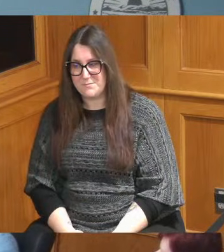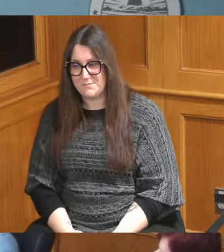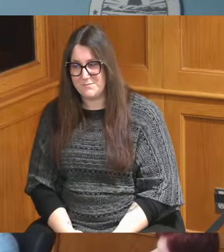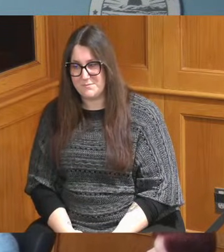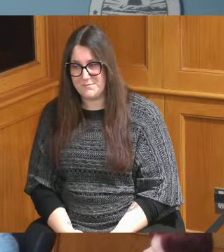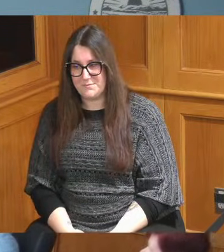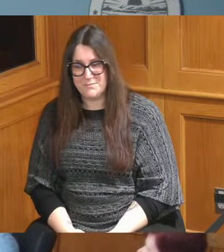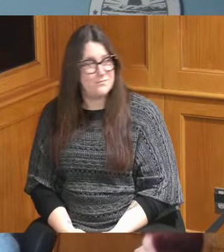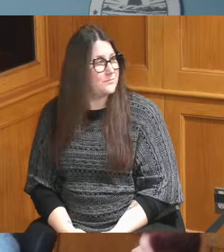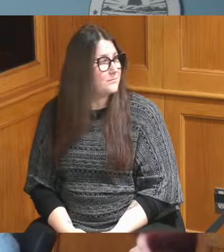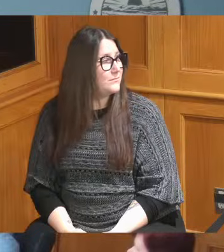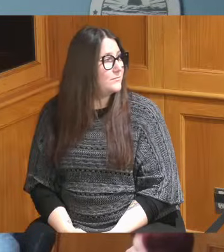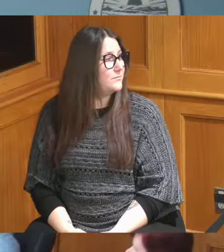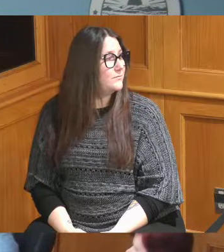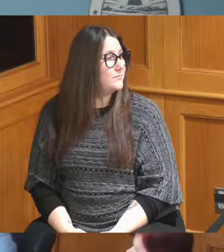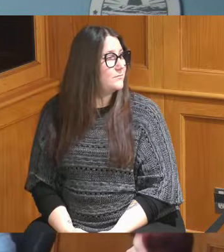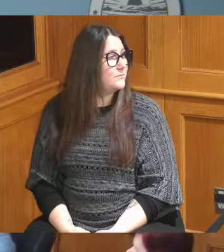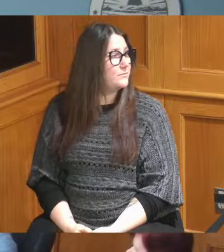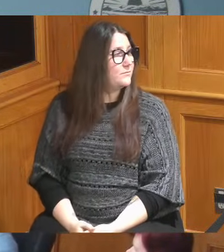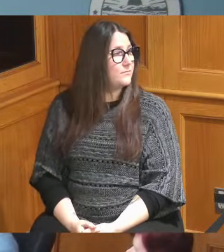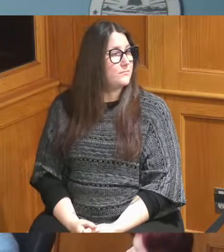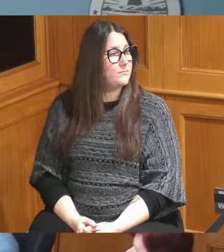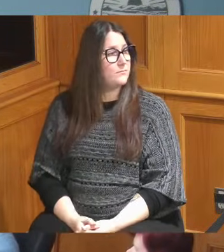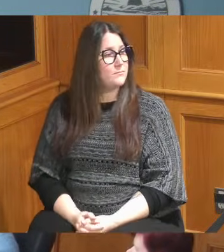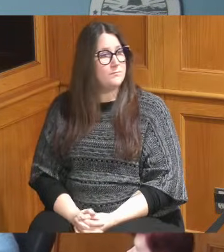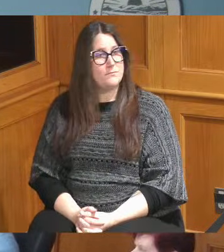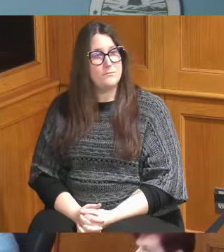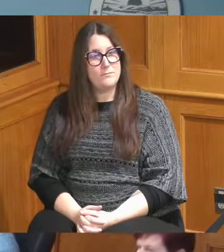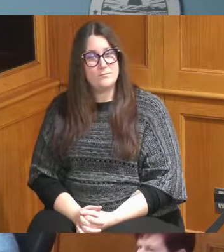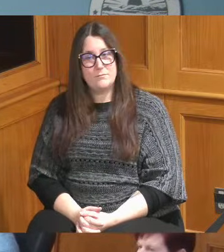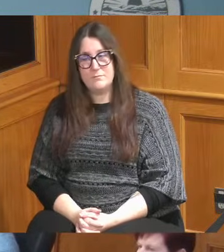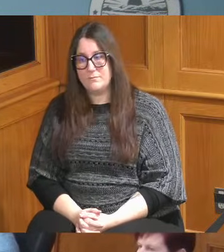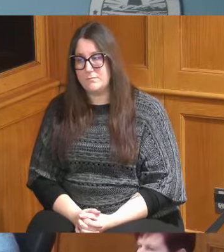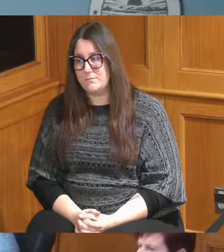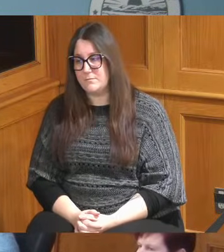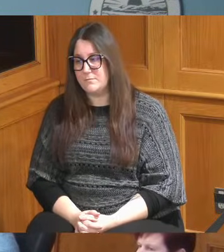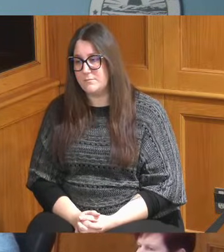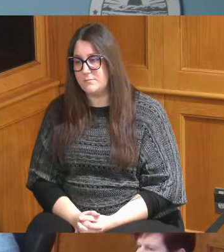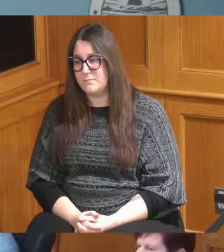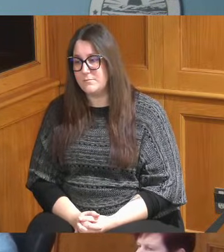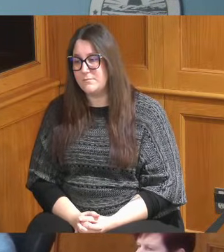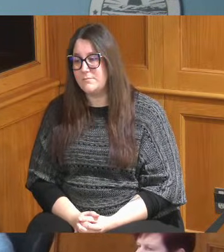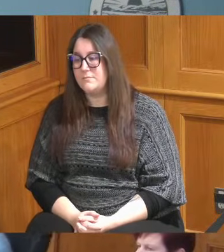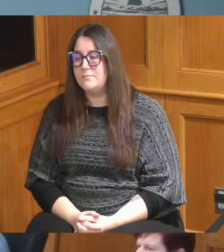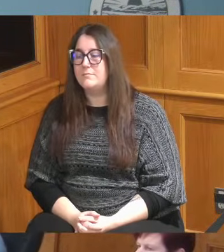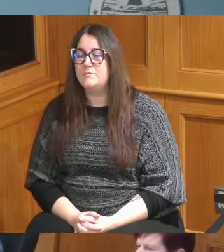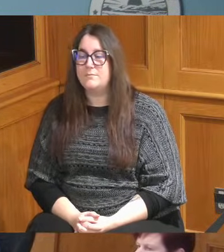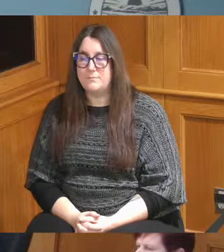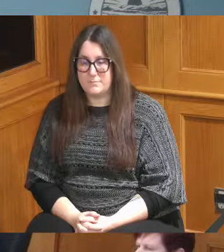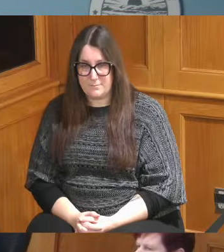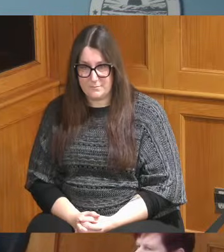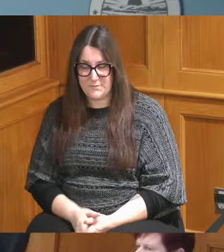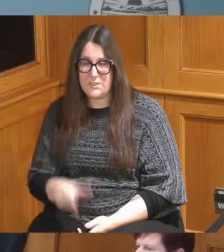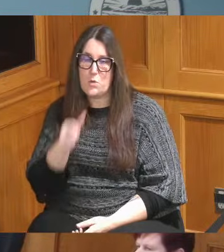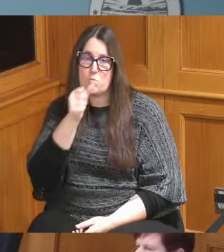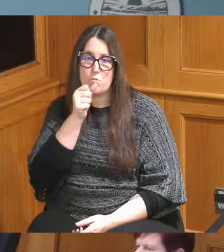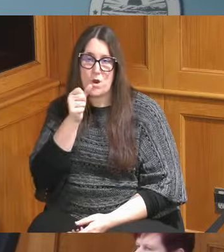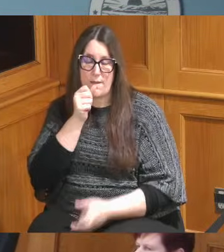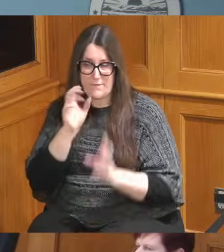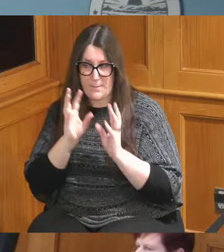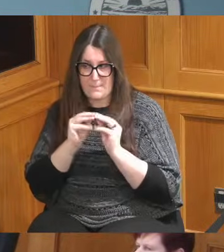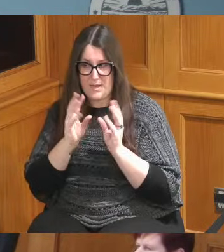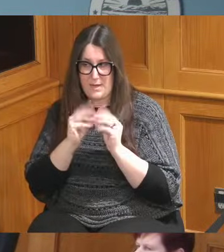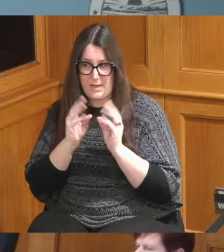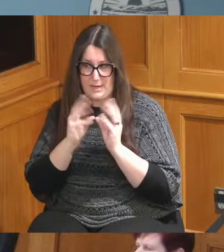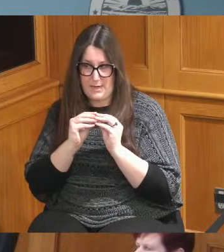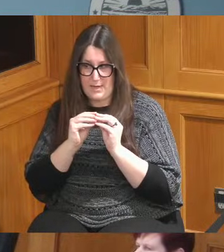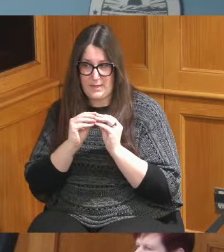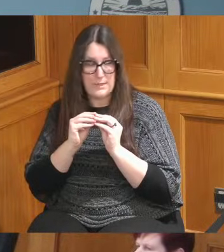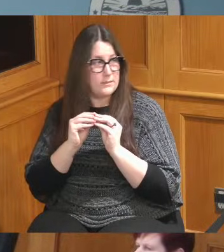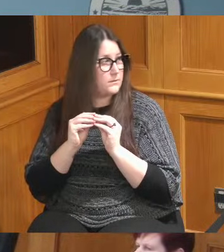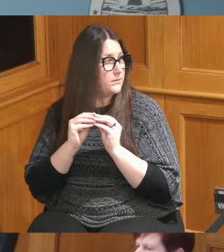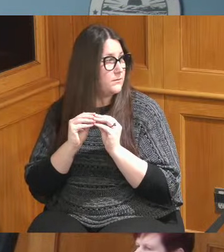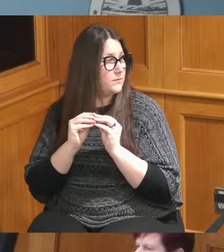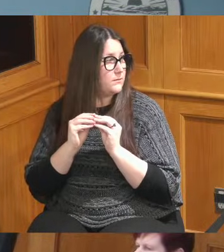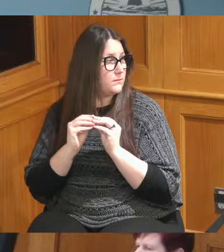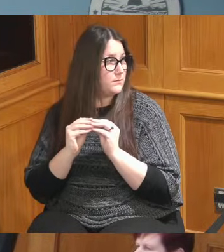Can you check with Kim about my meeting at 12? Um, so we have an executive session.